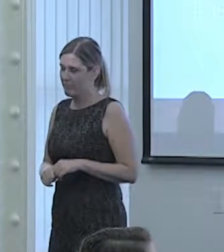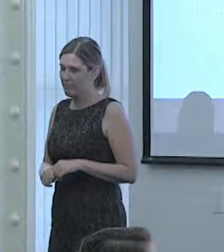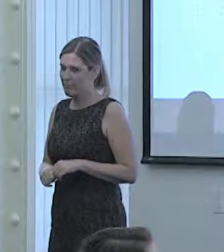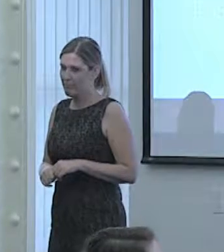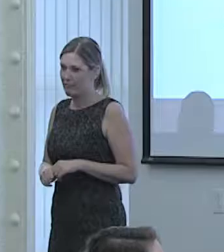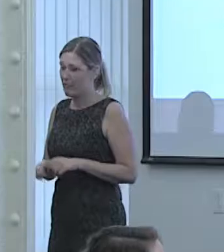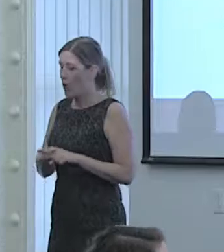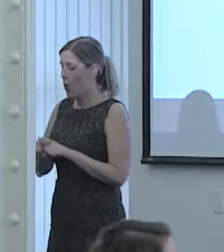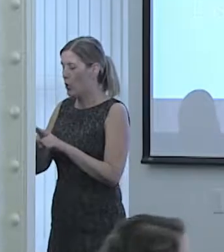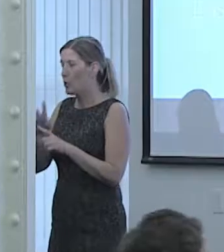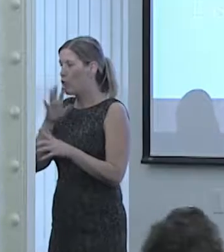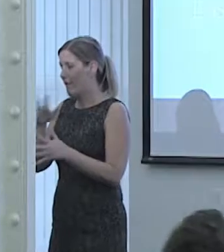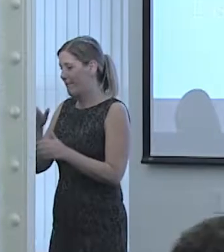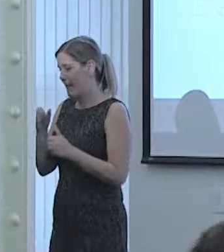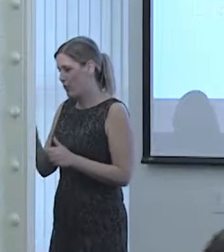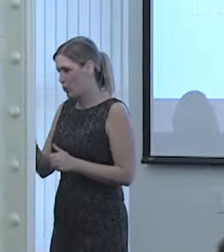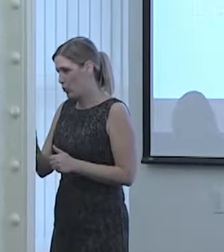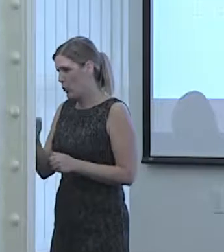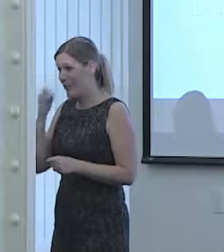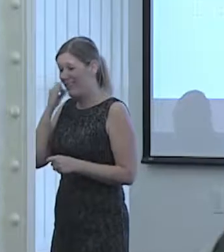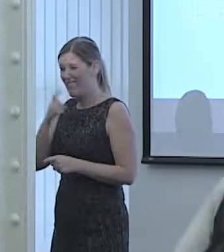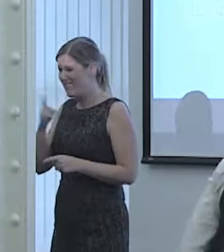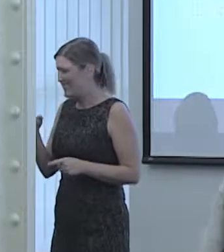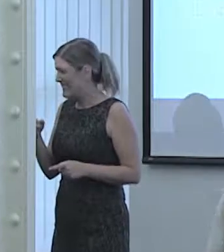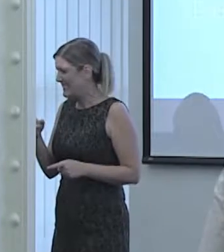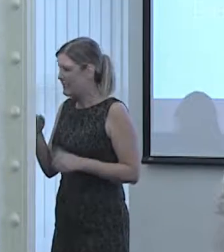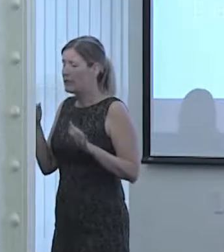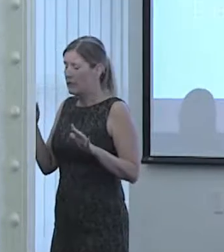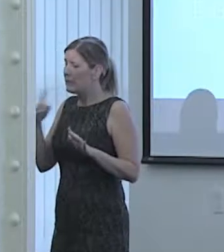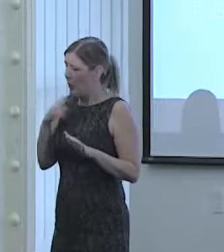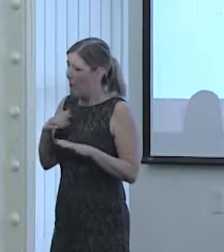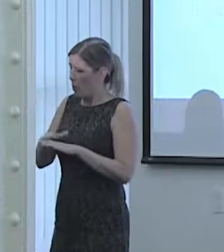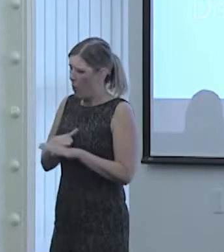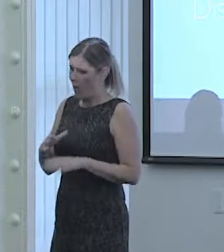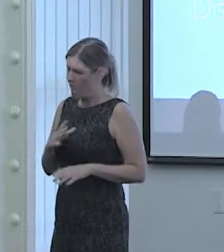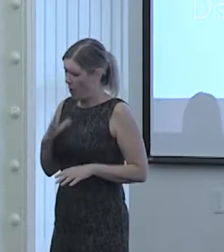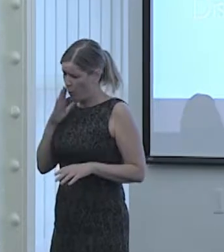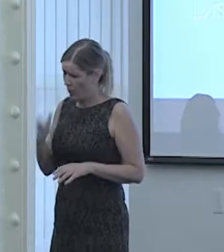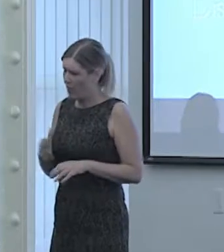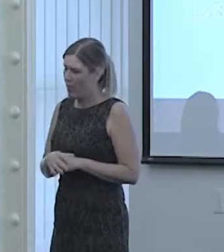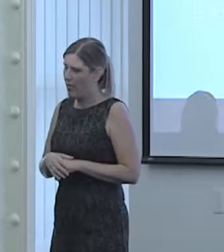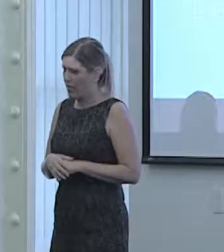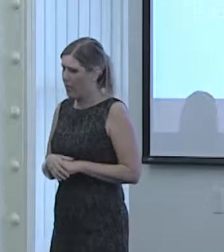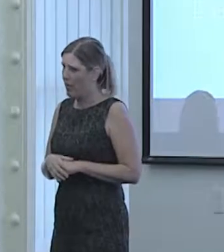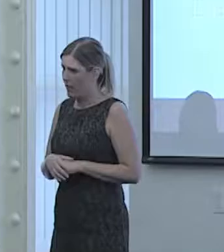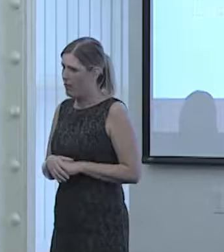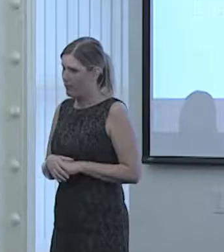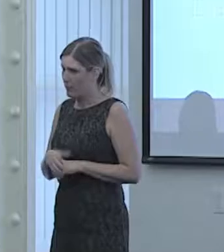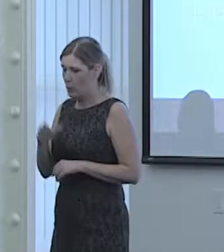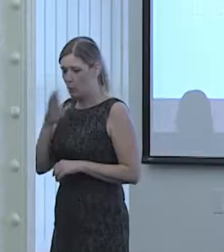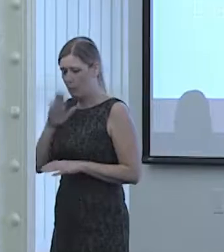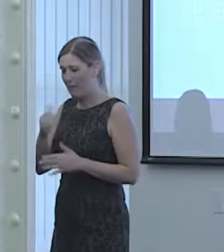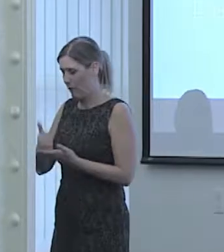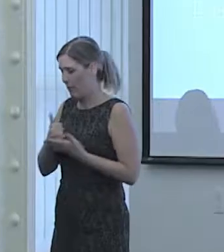I also speak fast, so if someone can tell me to slow down that would be great.